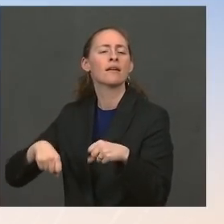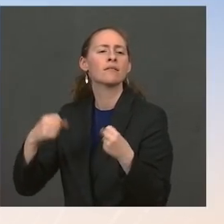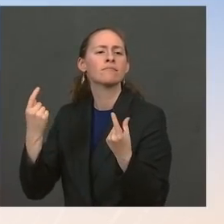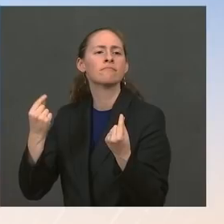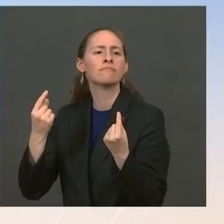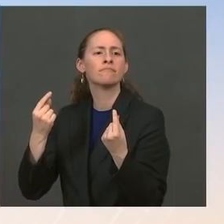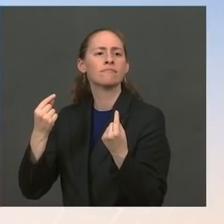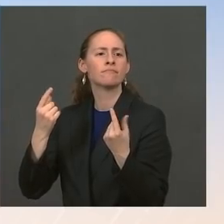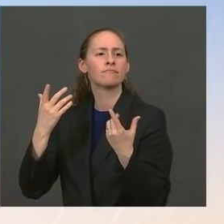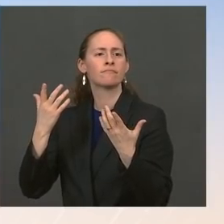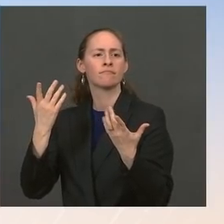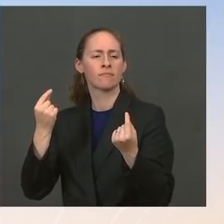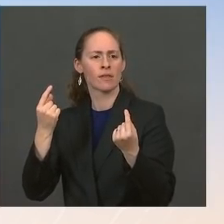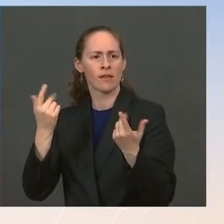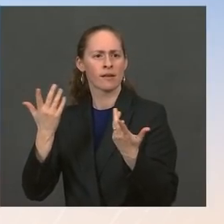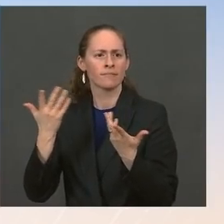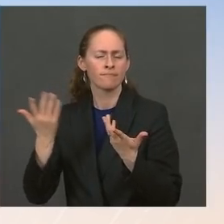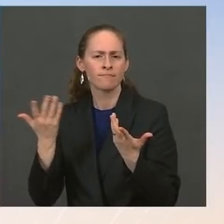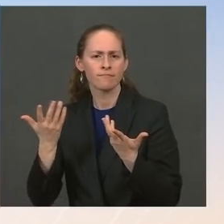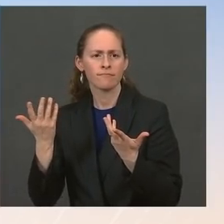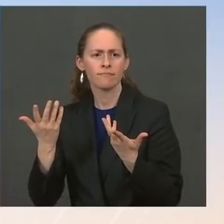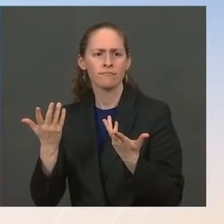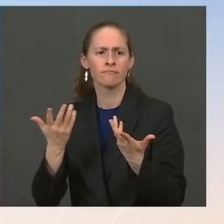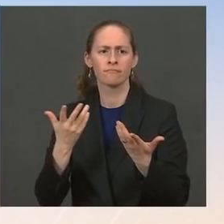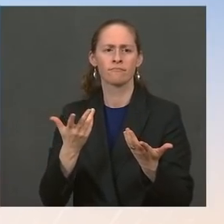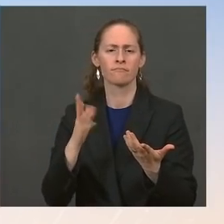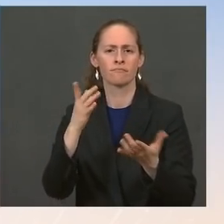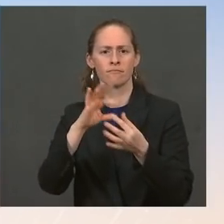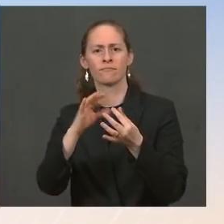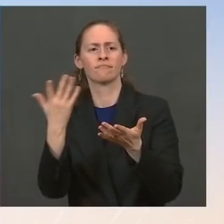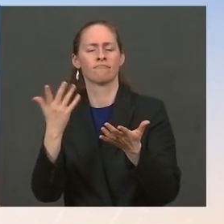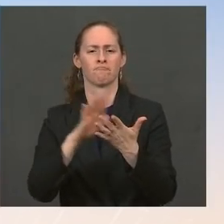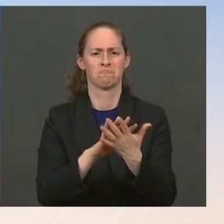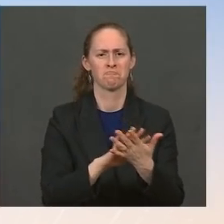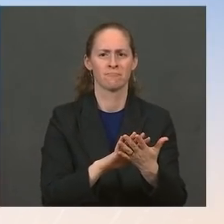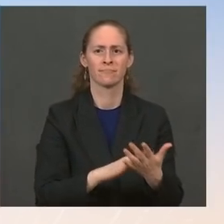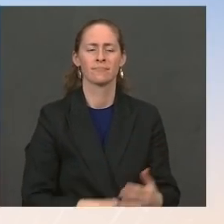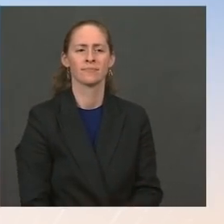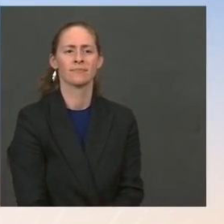Ms. Psaki: Well, I would say, you know, under the President's leadership, we not only purchased enough supply